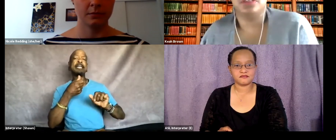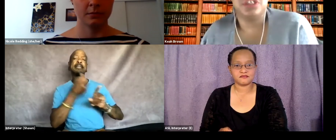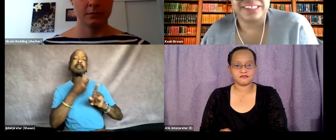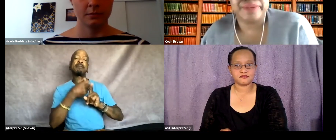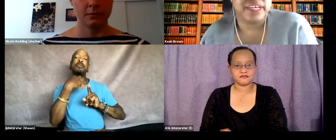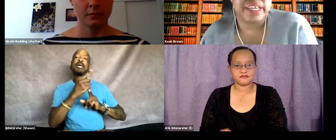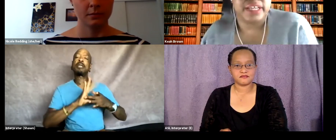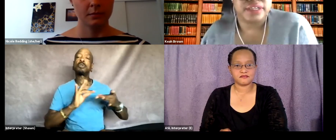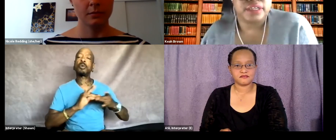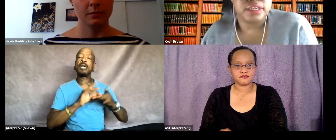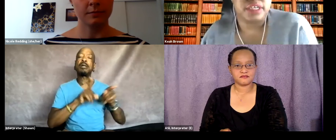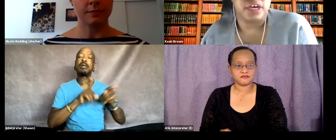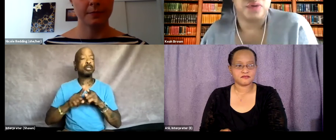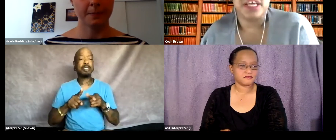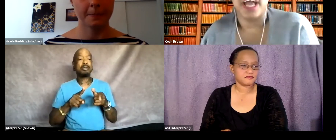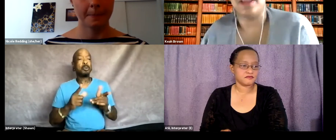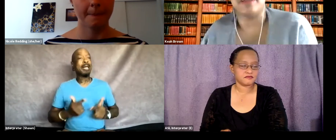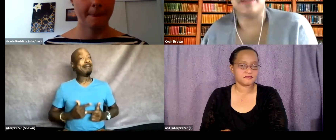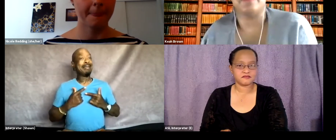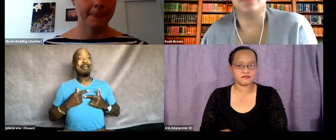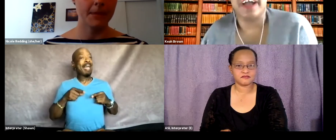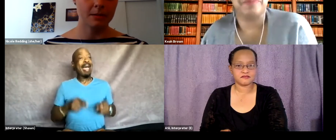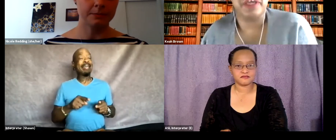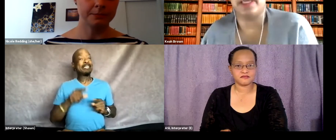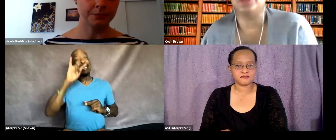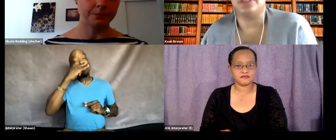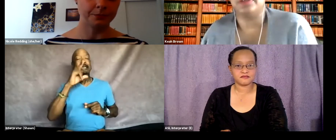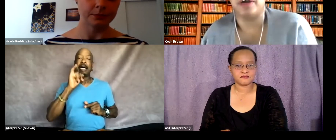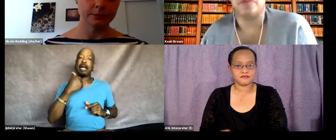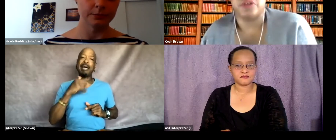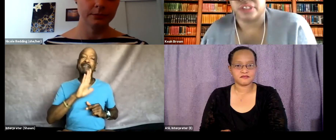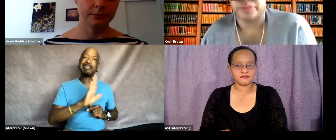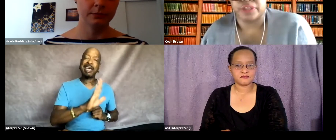to just be a kid you know and not have your entire being just about their disability,